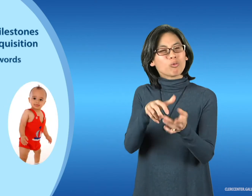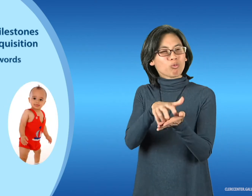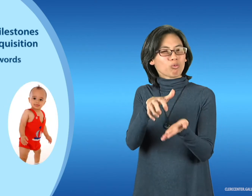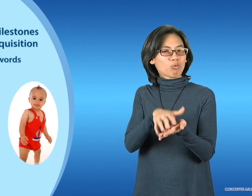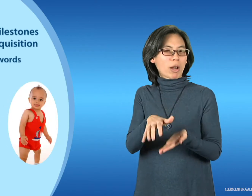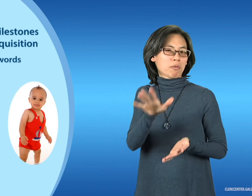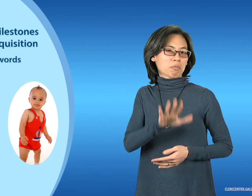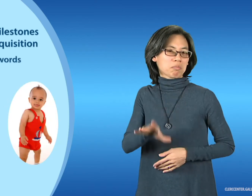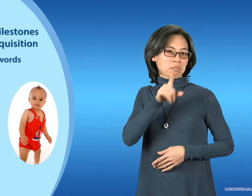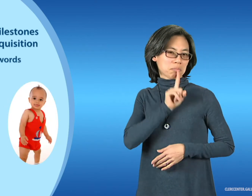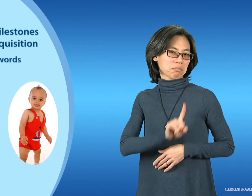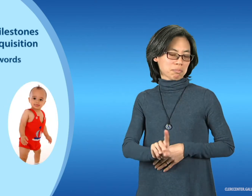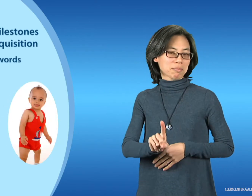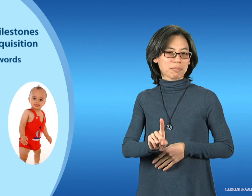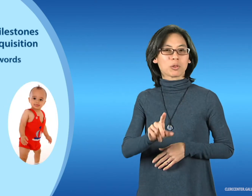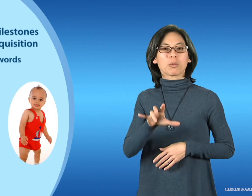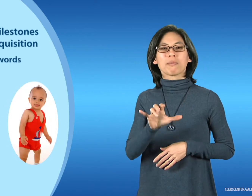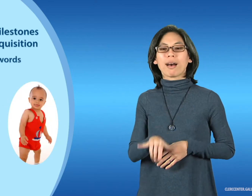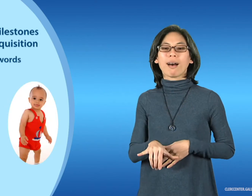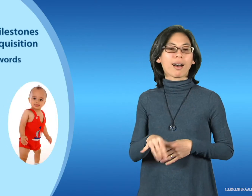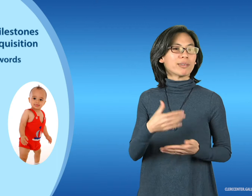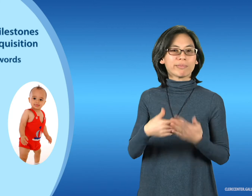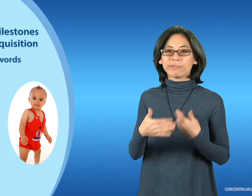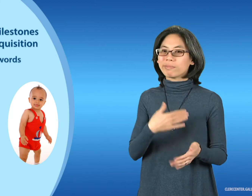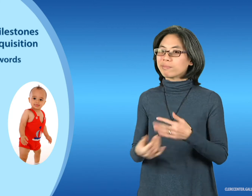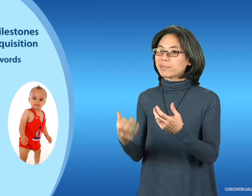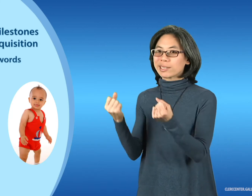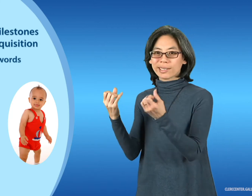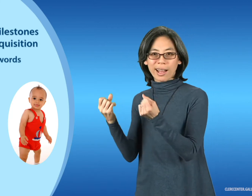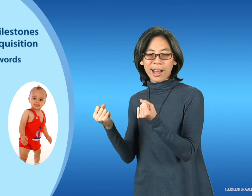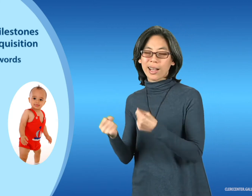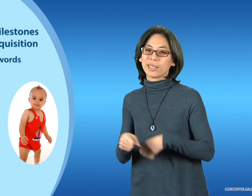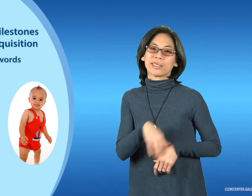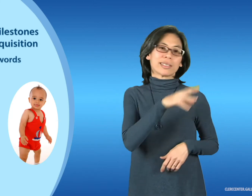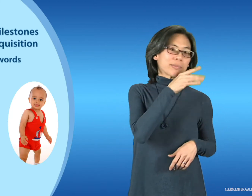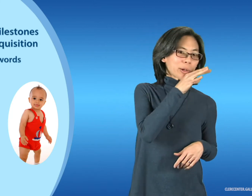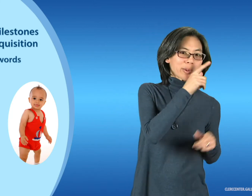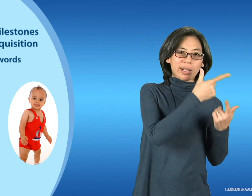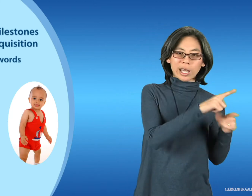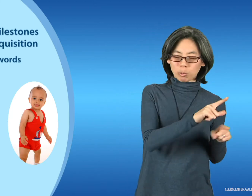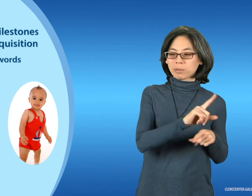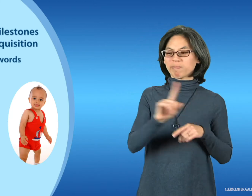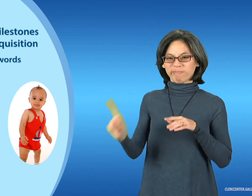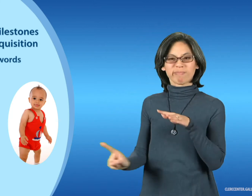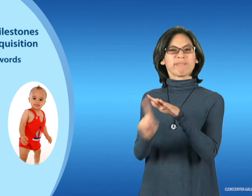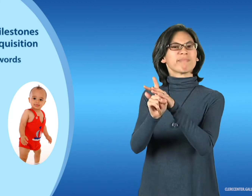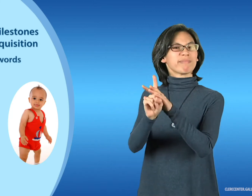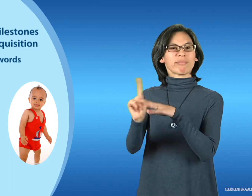which happens roughly around one year. And again, it doesn't matter if the child is learning sign language or a spoken language,